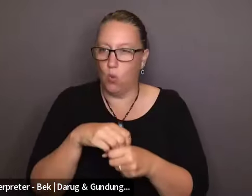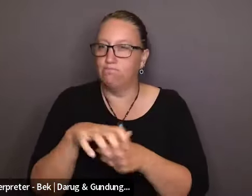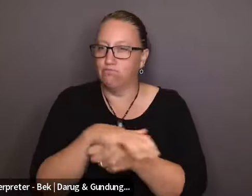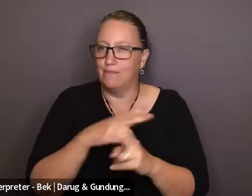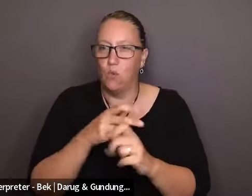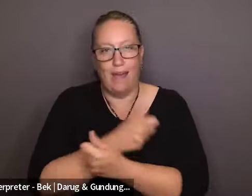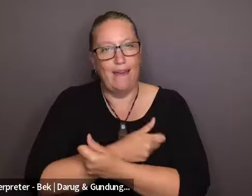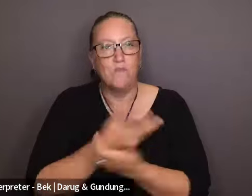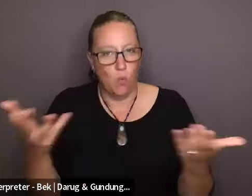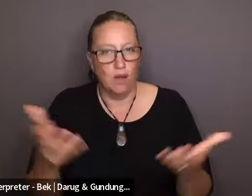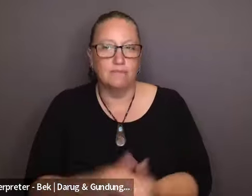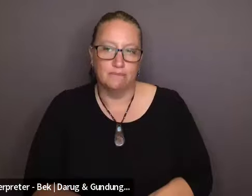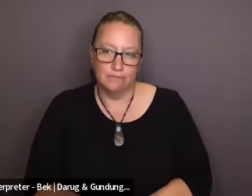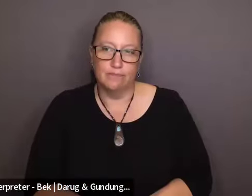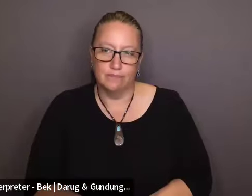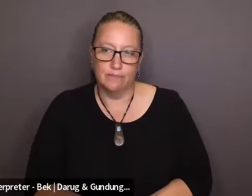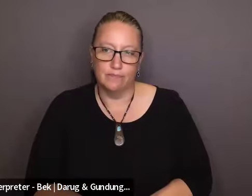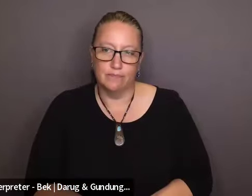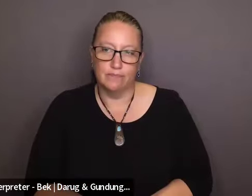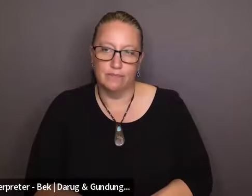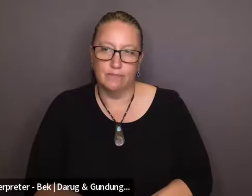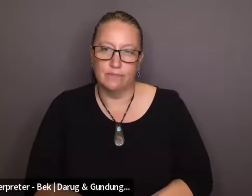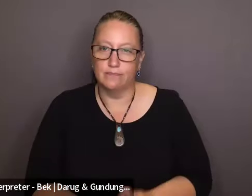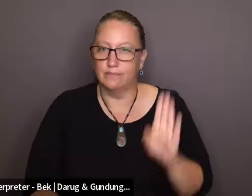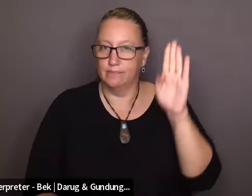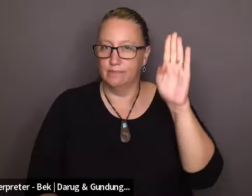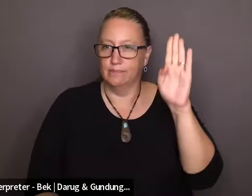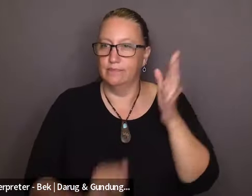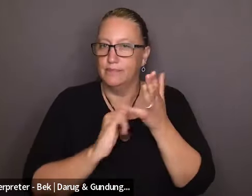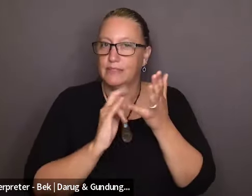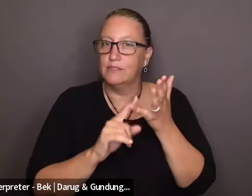the chat will be monitored to ensure the space remains a